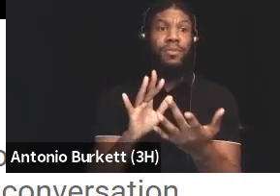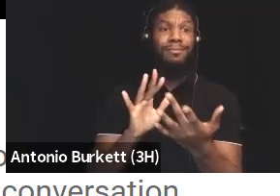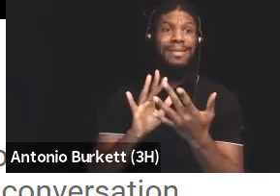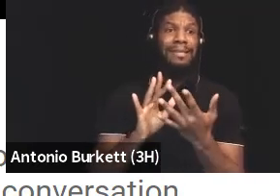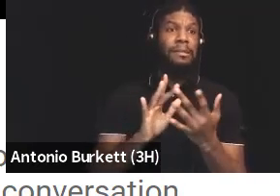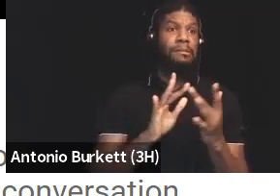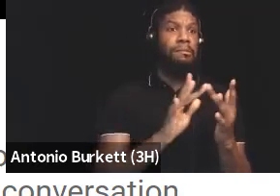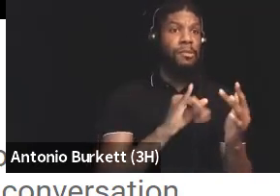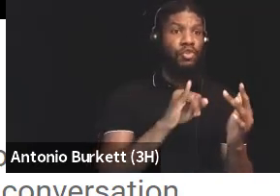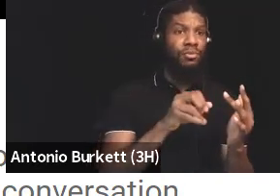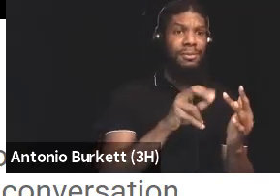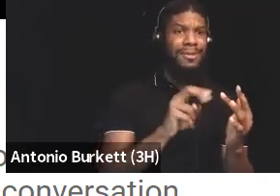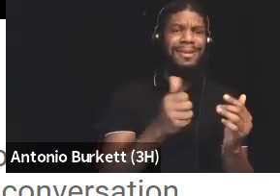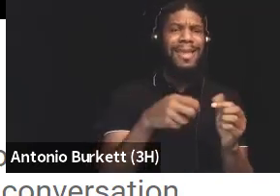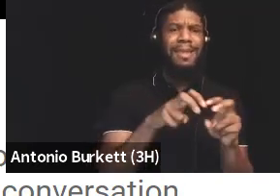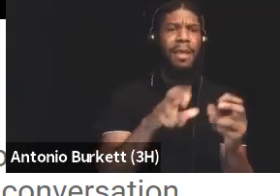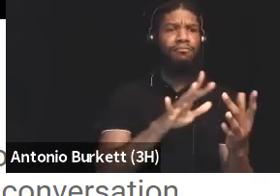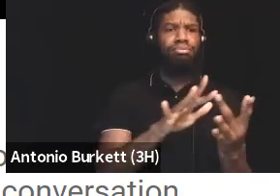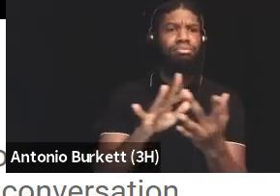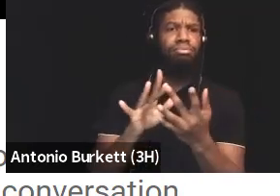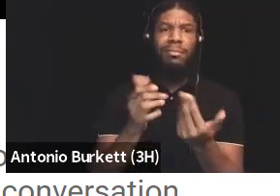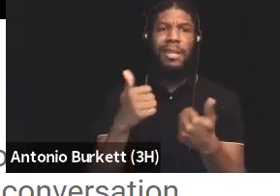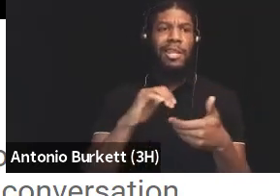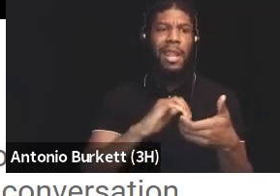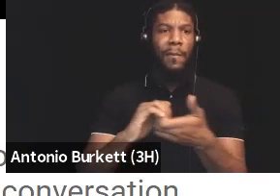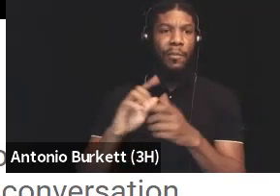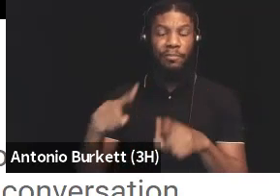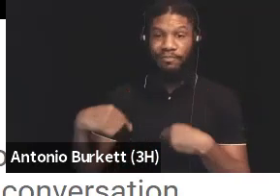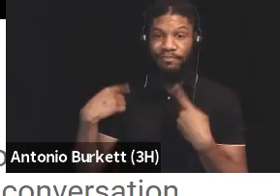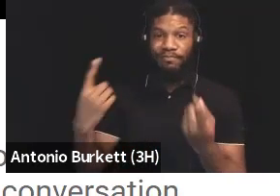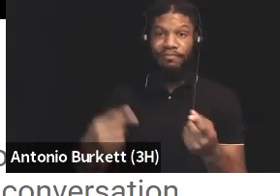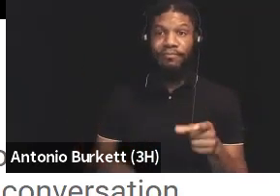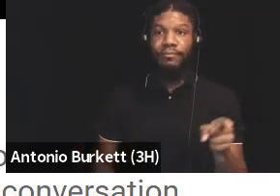collaborations that we've been working on. [Lisa, moderator] I think, to echo that: thank